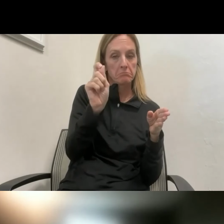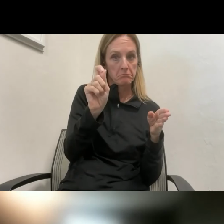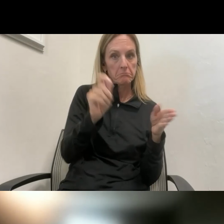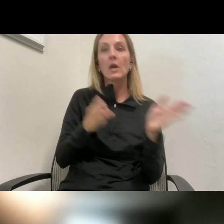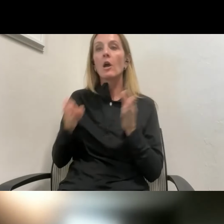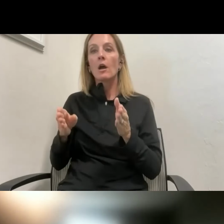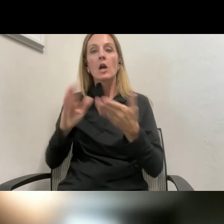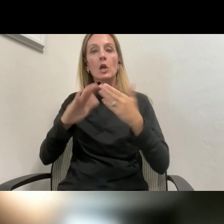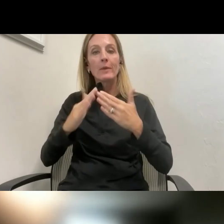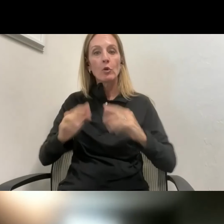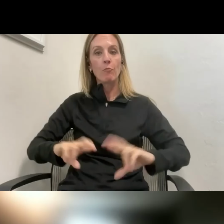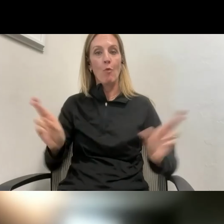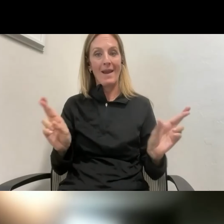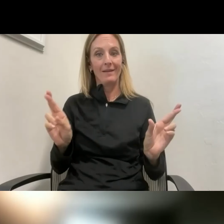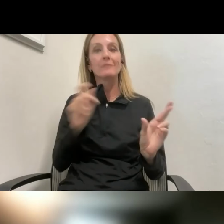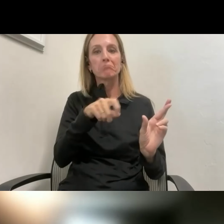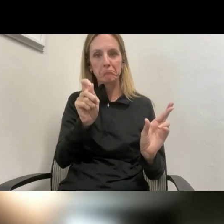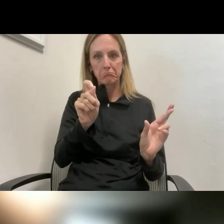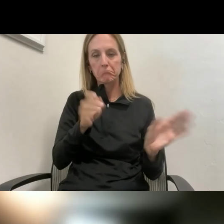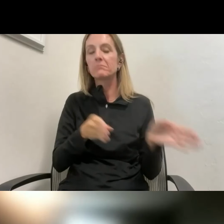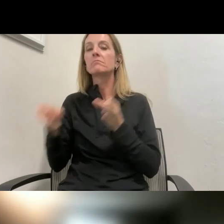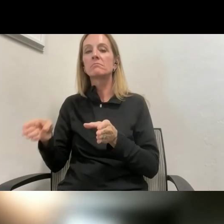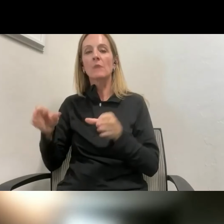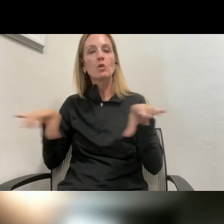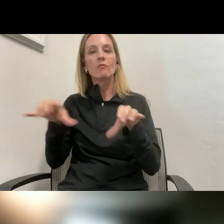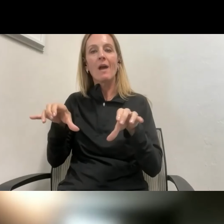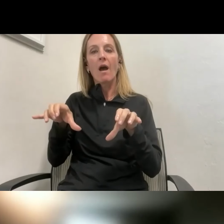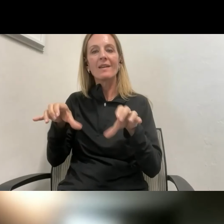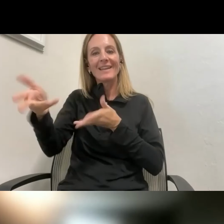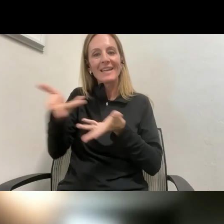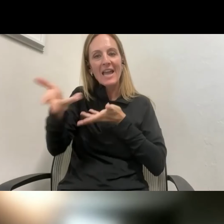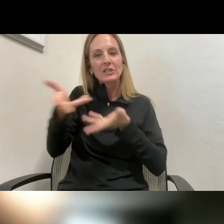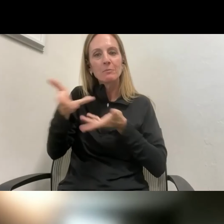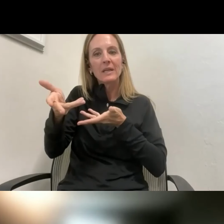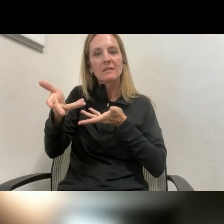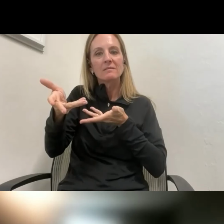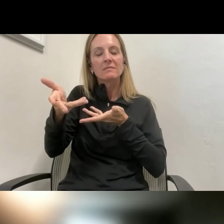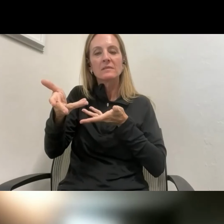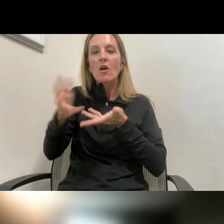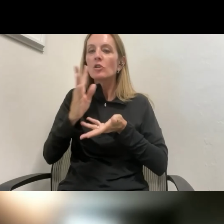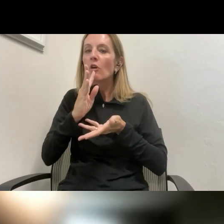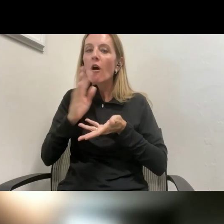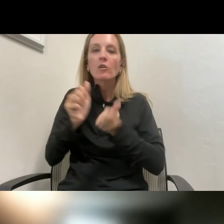done the engagement, talking to people, finding out what our needs are, our wishes and dreams.